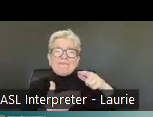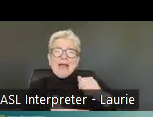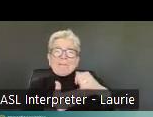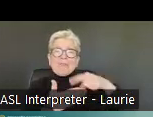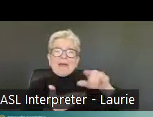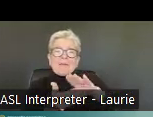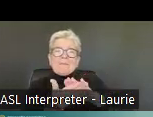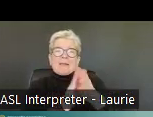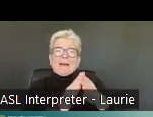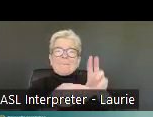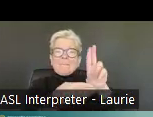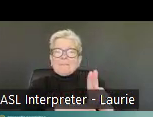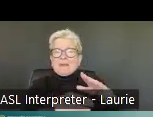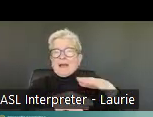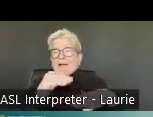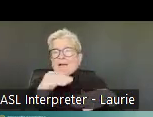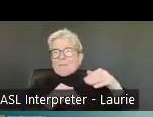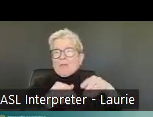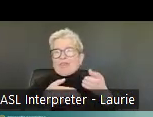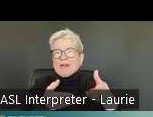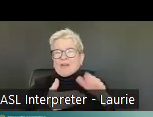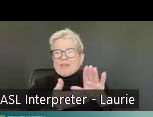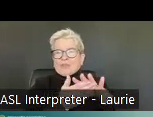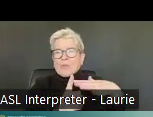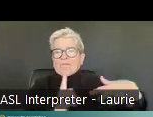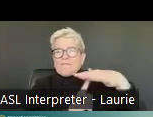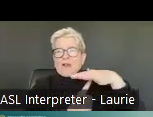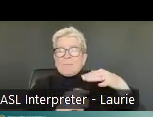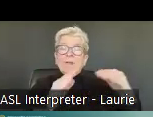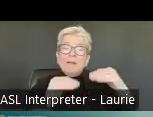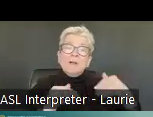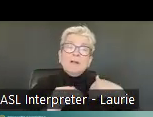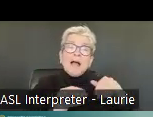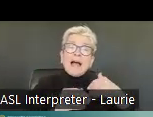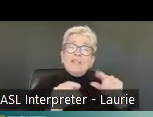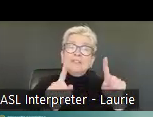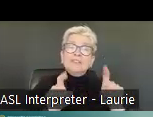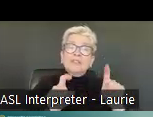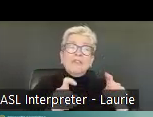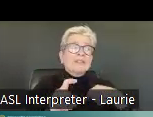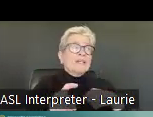environment. And always have surveys that really speak to the needs and